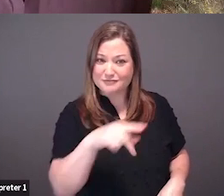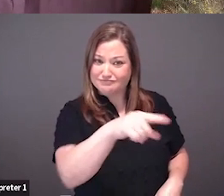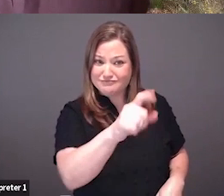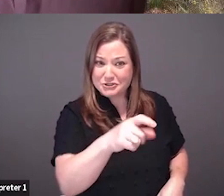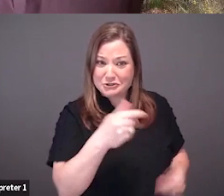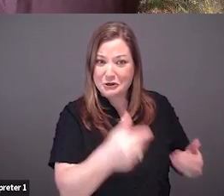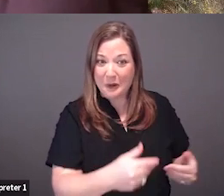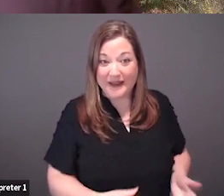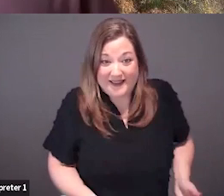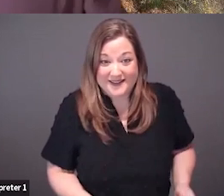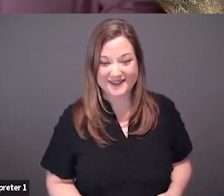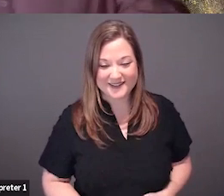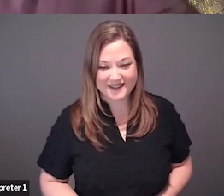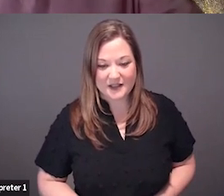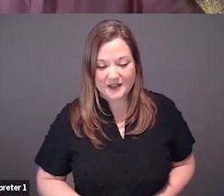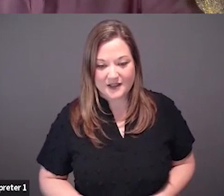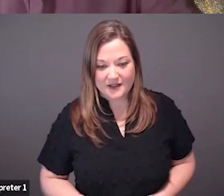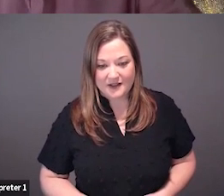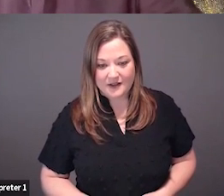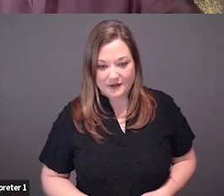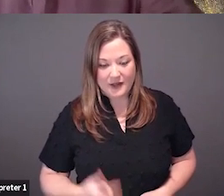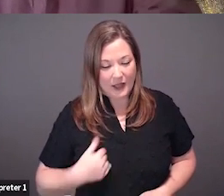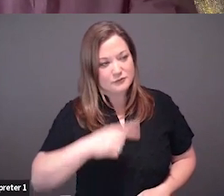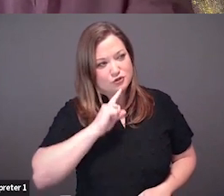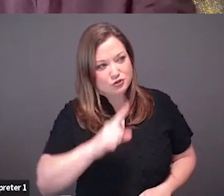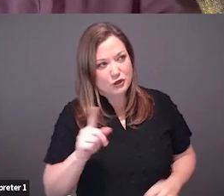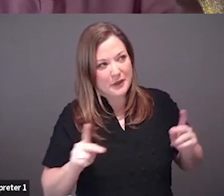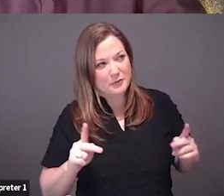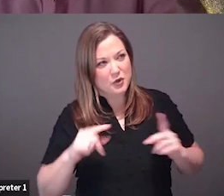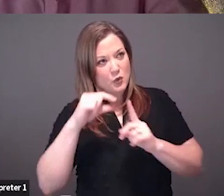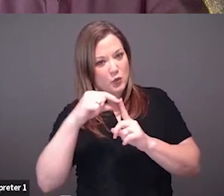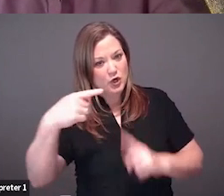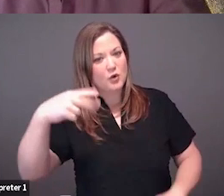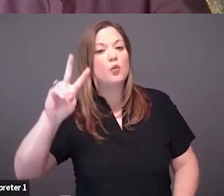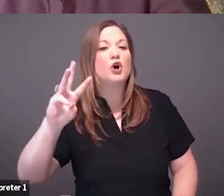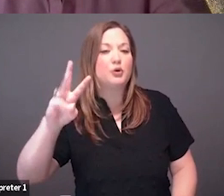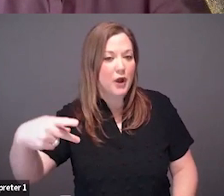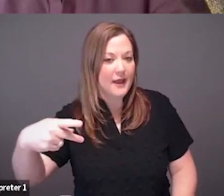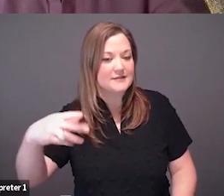I'm sure that there are people in the WordPress community, certainly in the WordPress accessibility Facebook group,